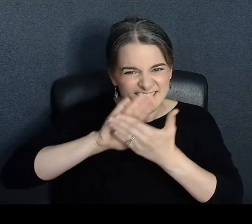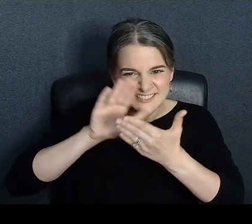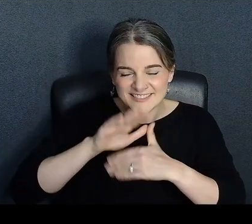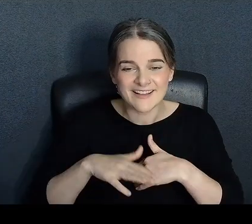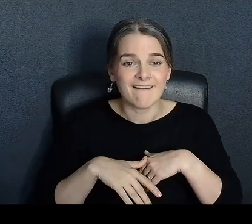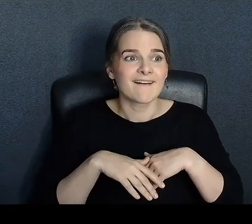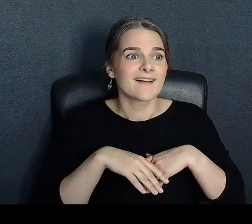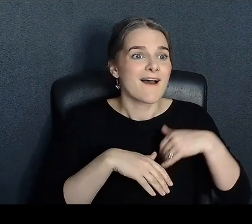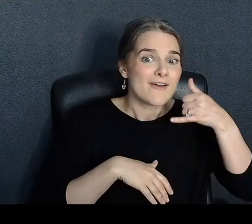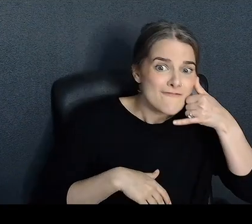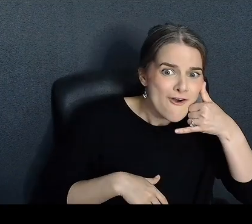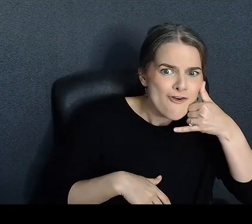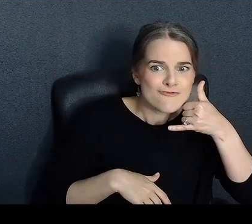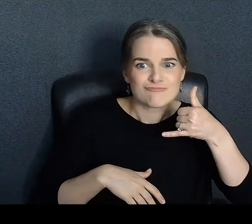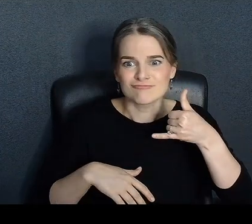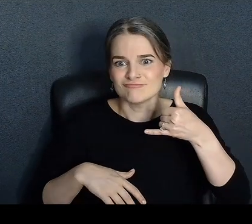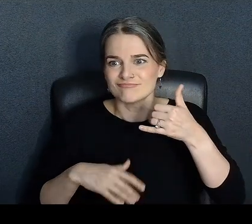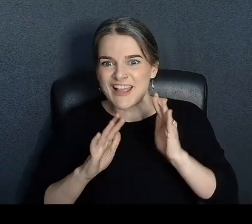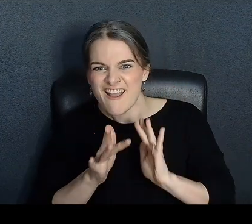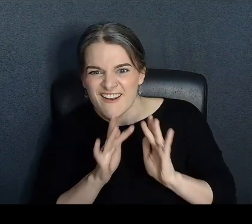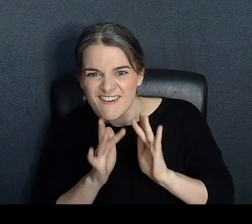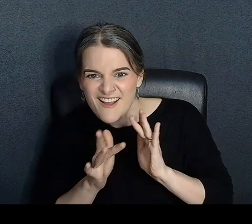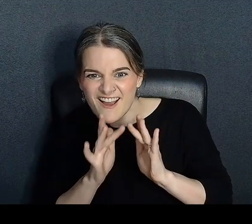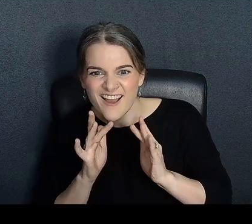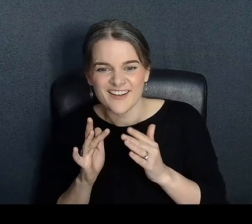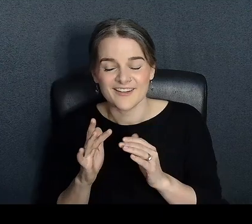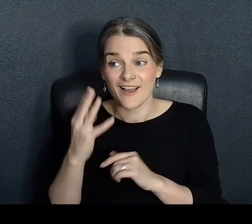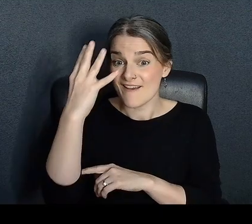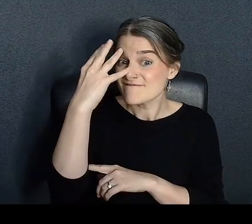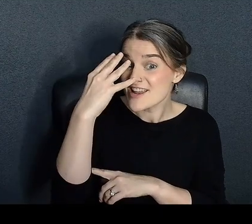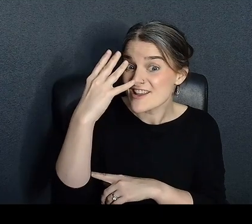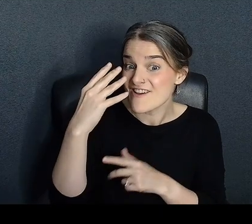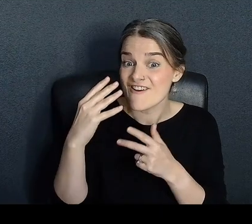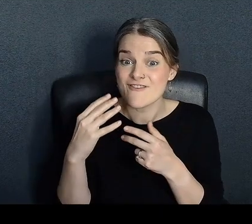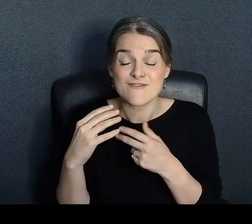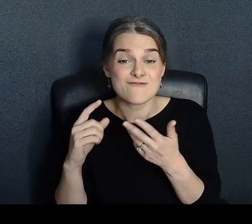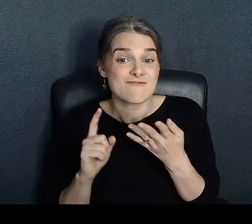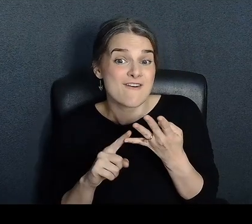And that could be a video, voice, or text message.